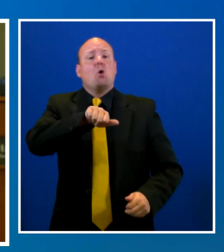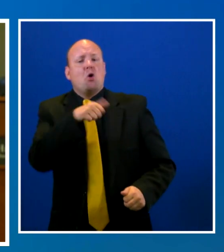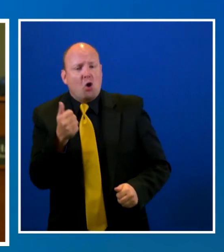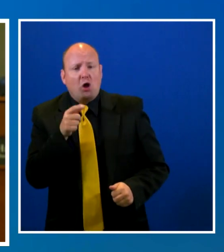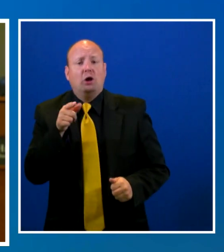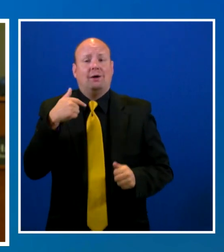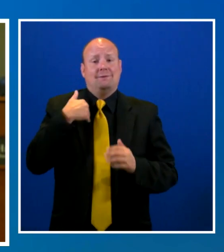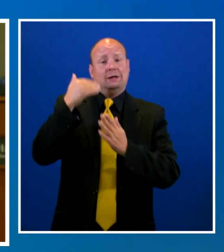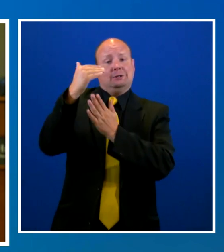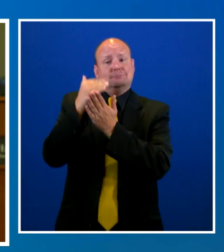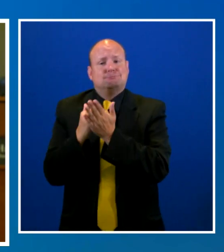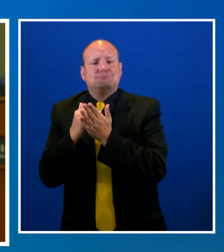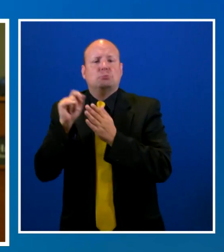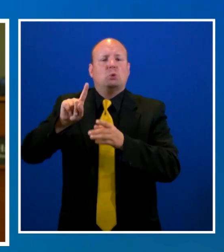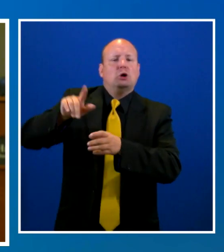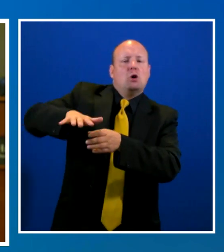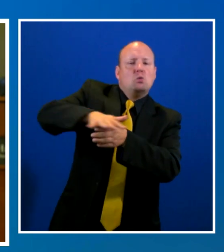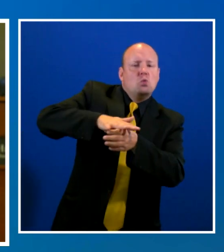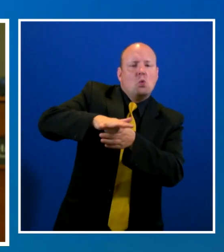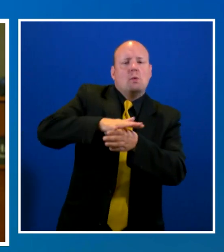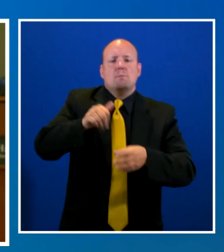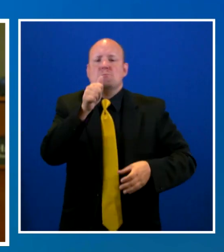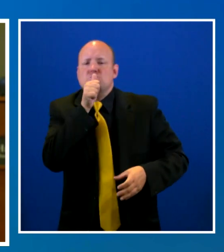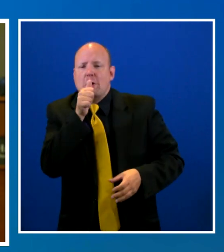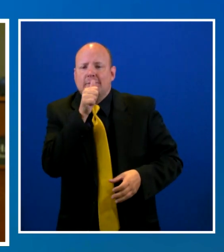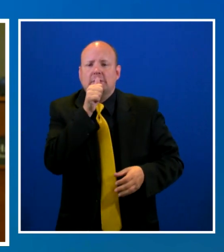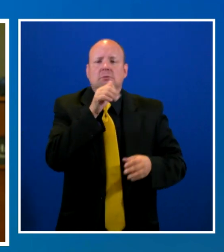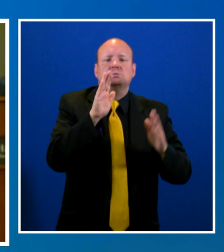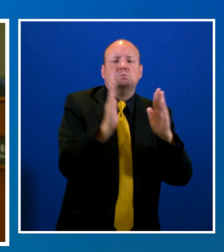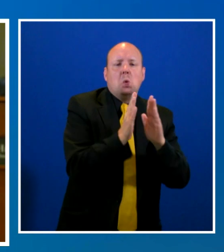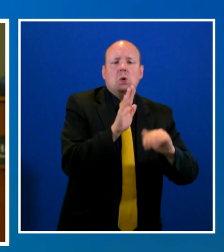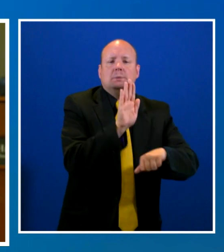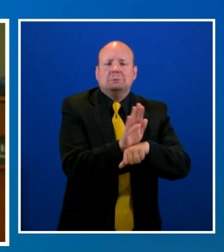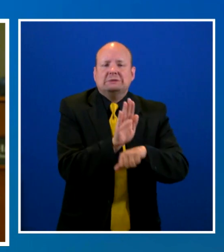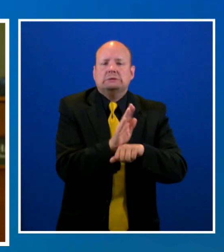federal small business recovery resources on the city's website.